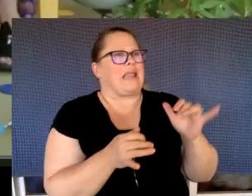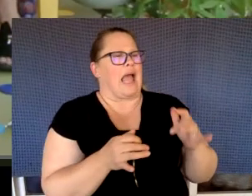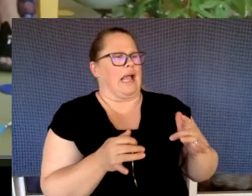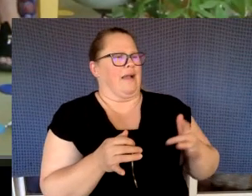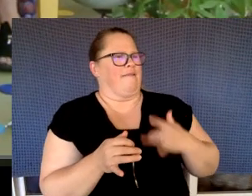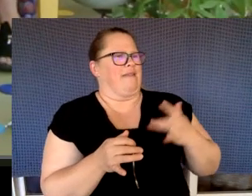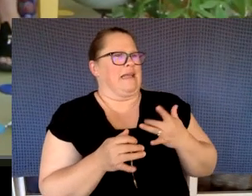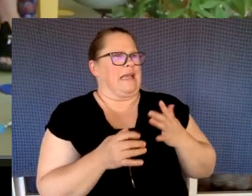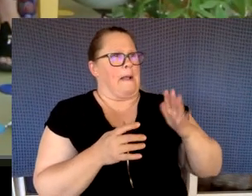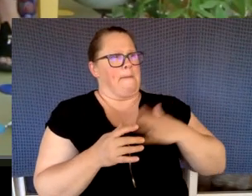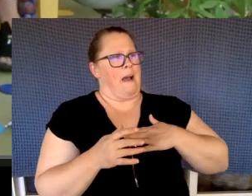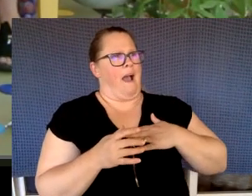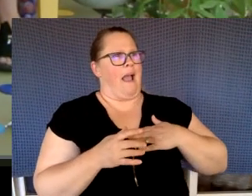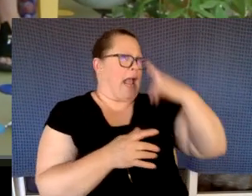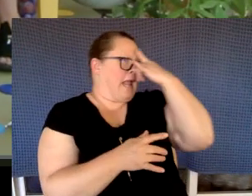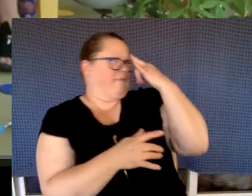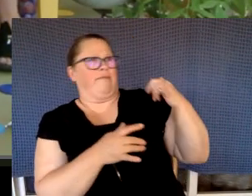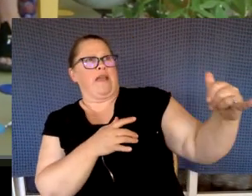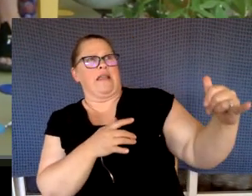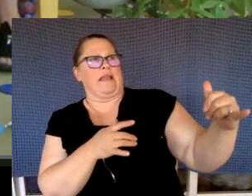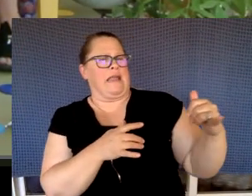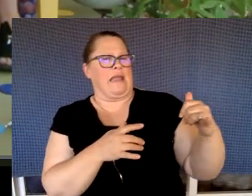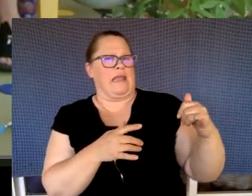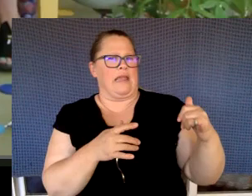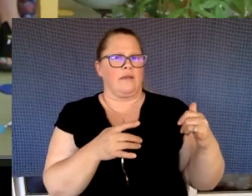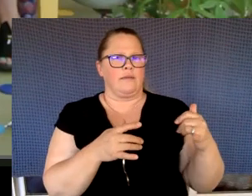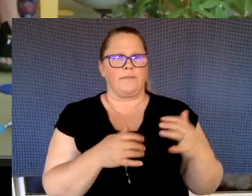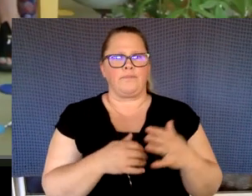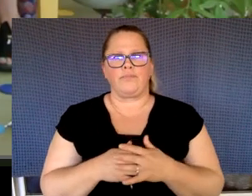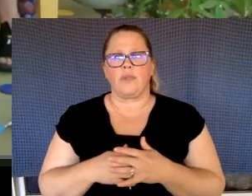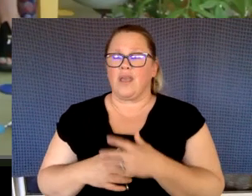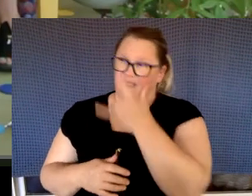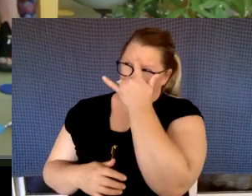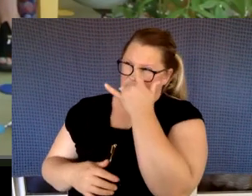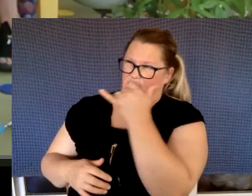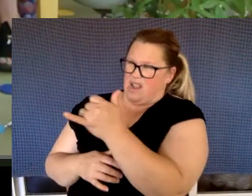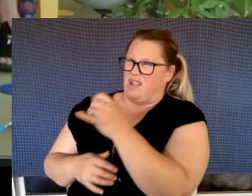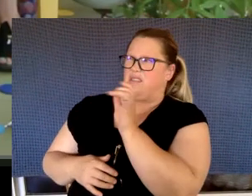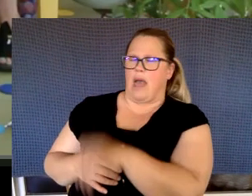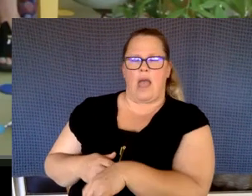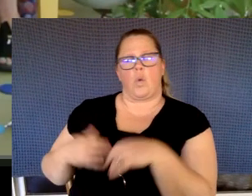a way of thinking about infinity. Oh and infinity is a lot to think about. And